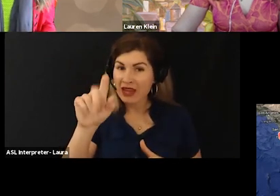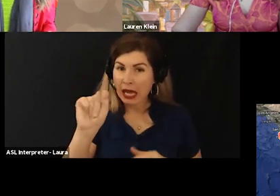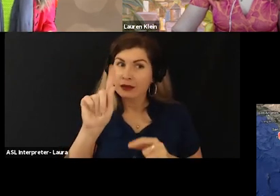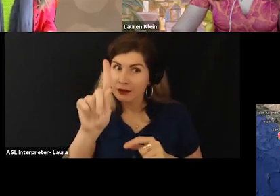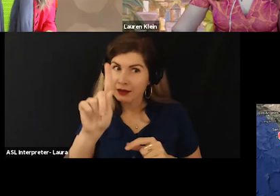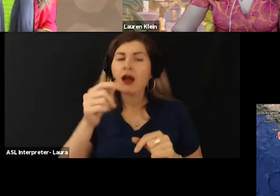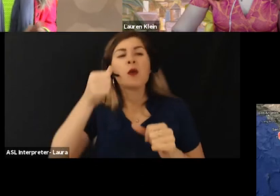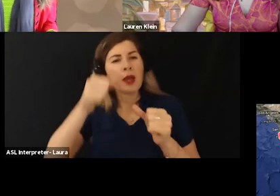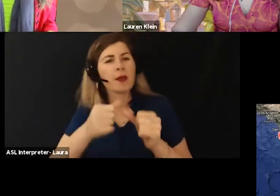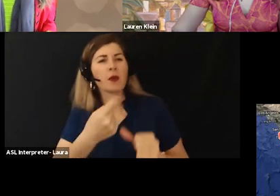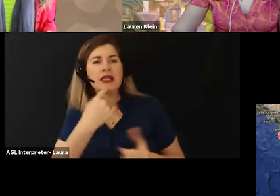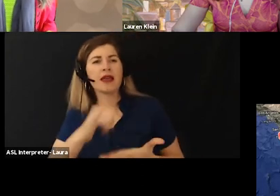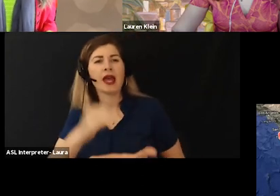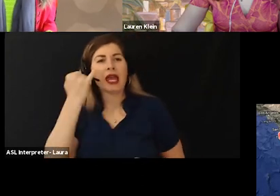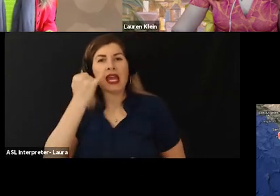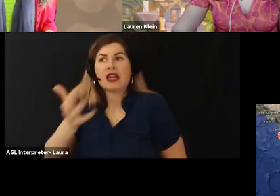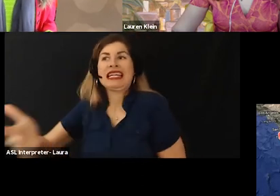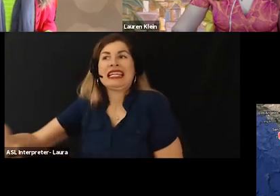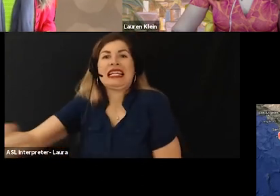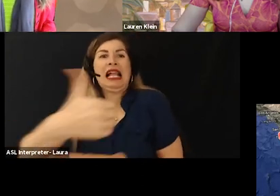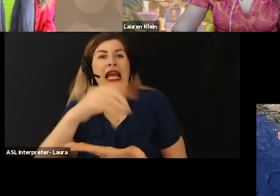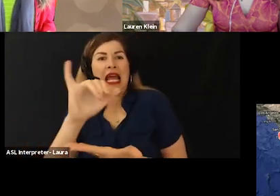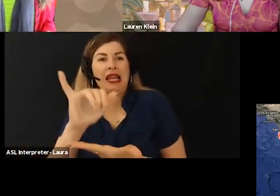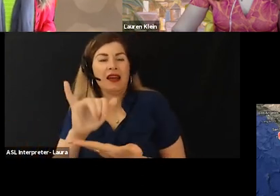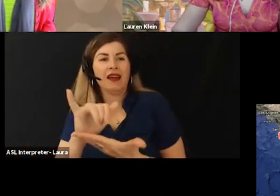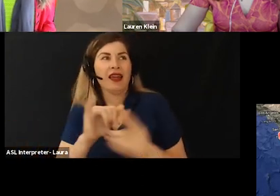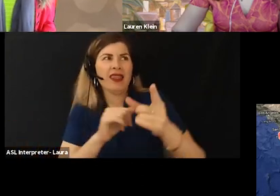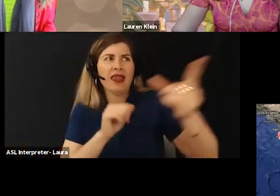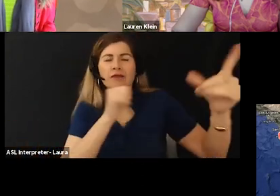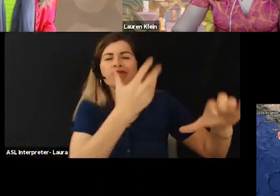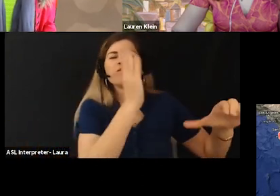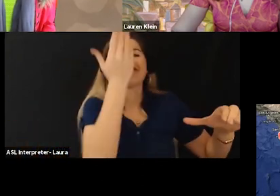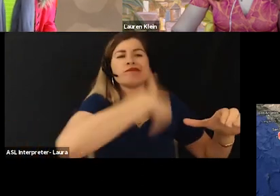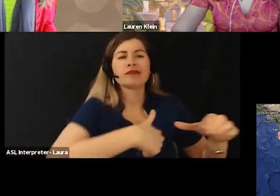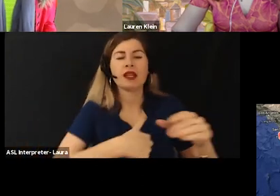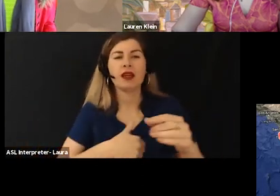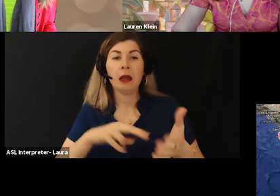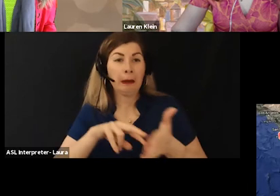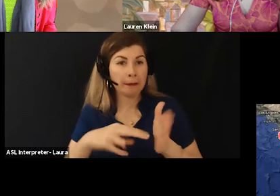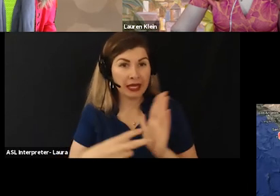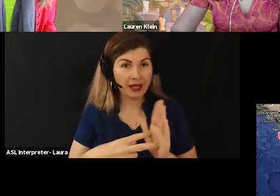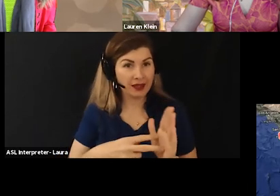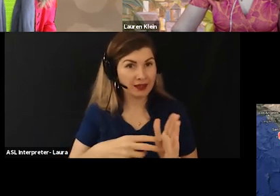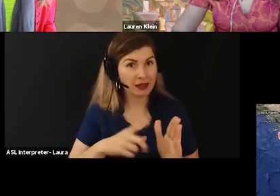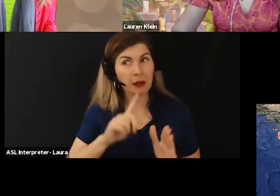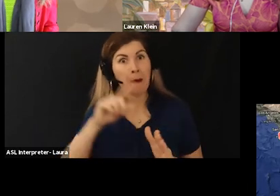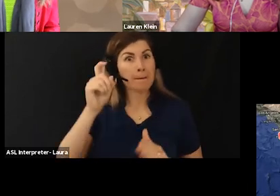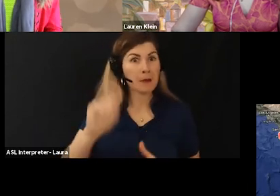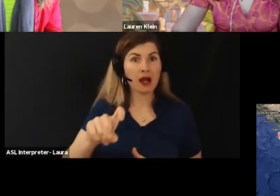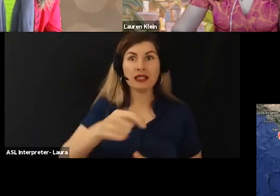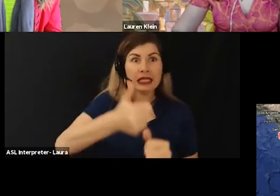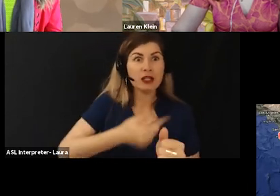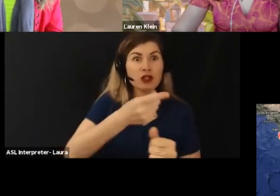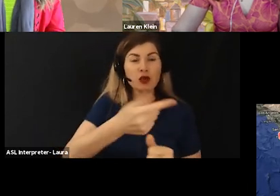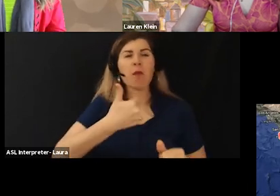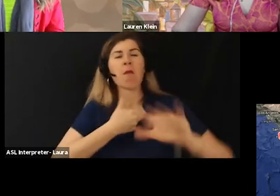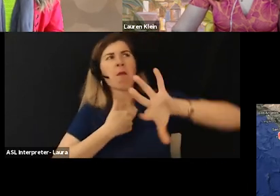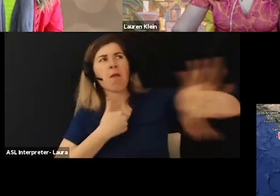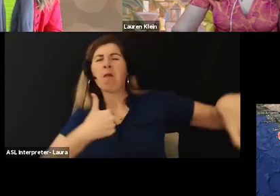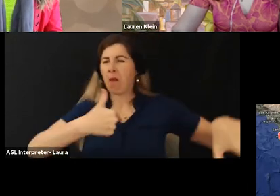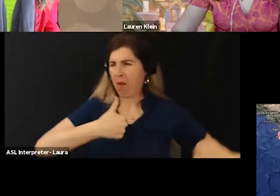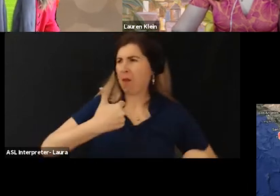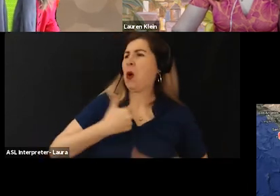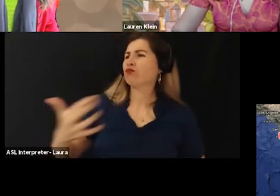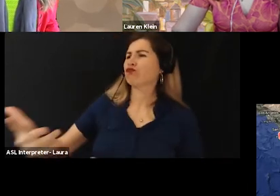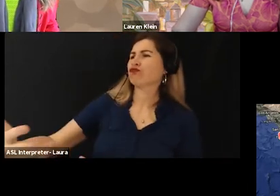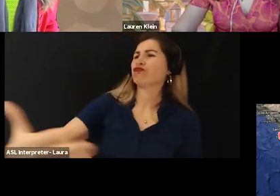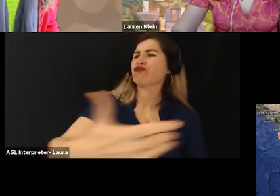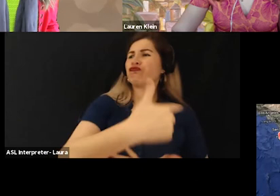We don't mean to suggest that the solution to any social problem is to go out and collect more data in the particular case of Femina side this is a strategy that makes sense.